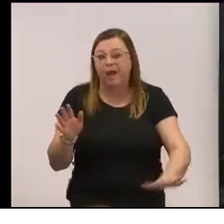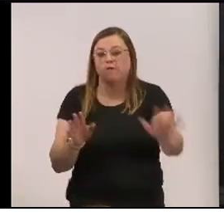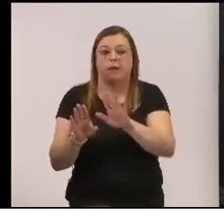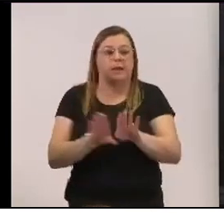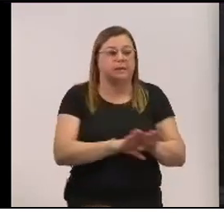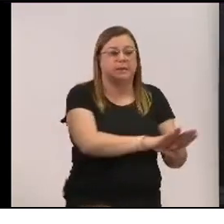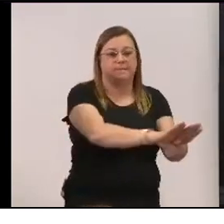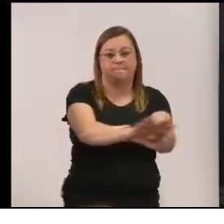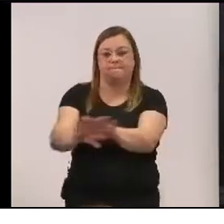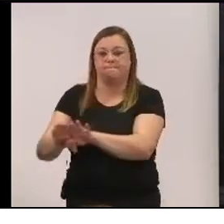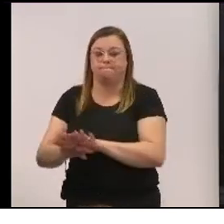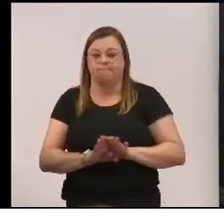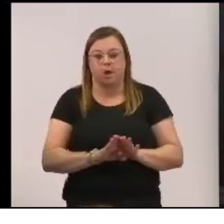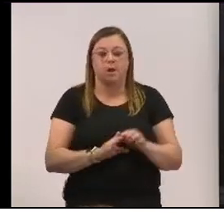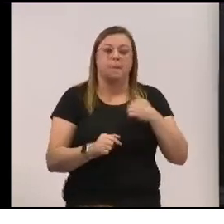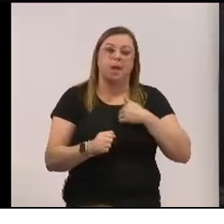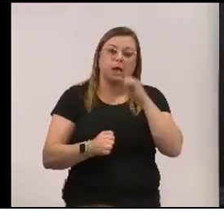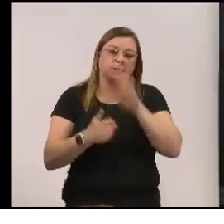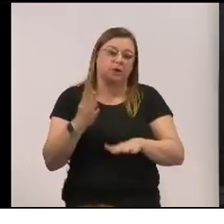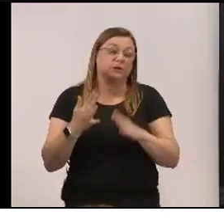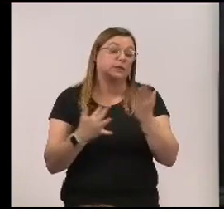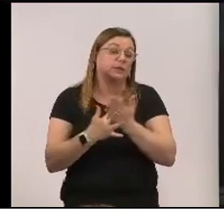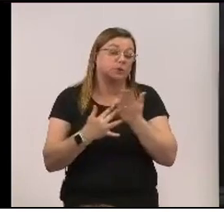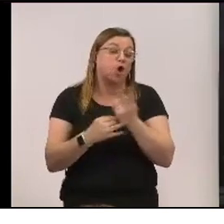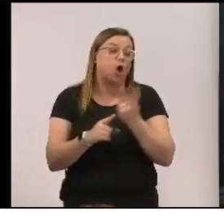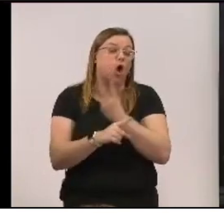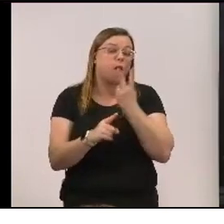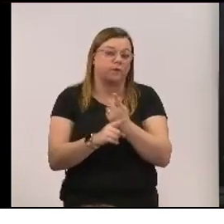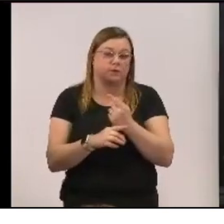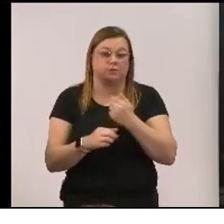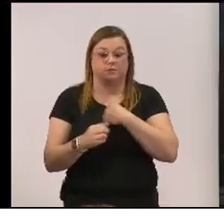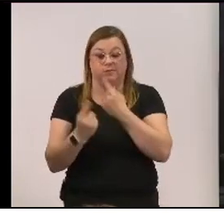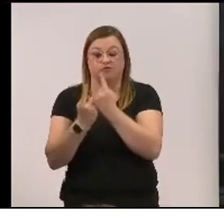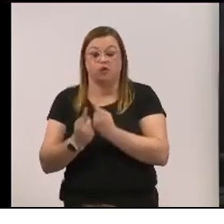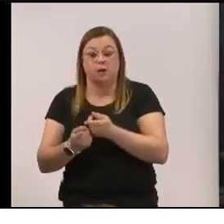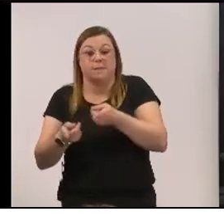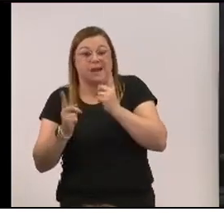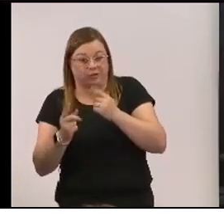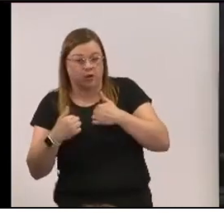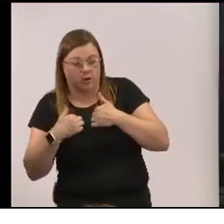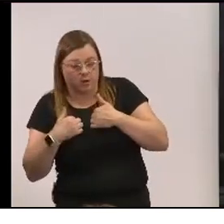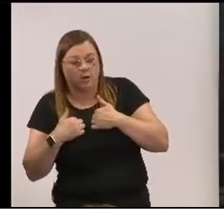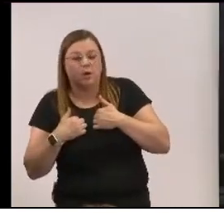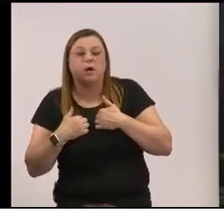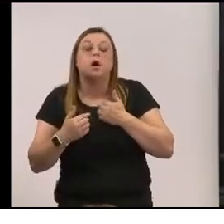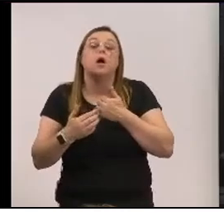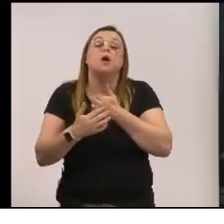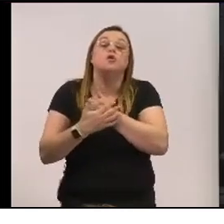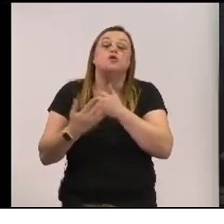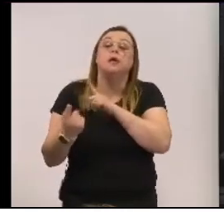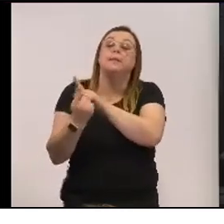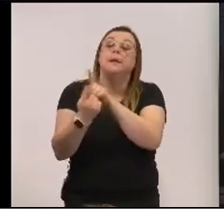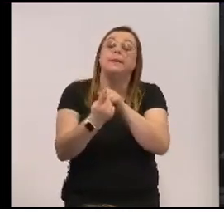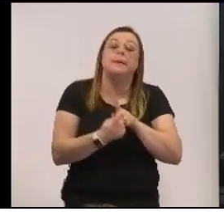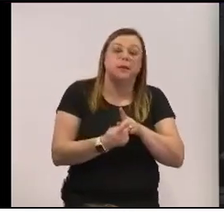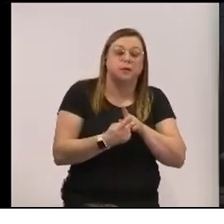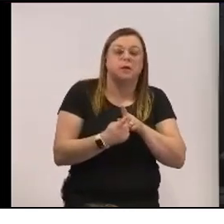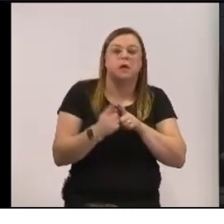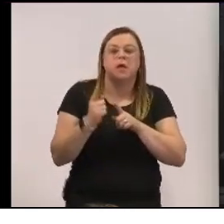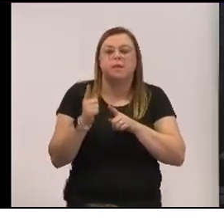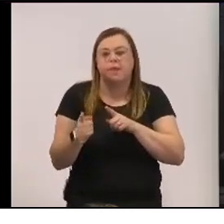My experience and accessibility is often....as a product manager, I meet people who care in